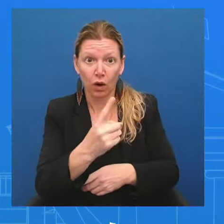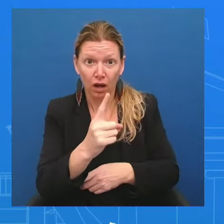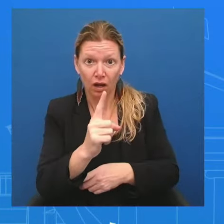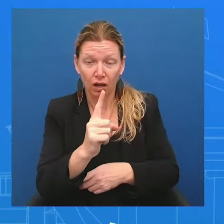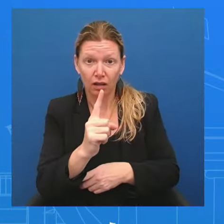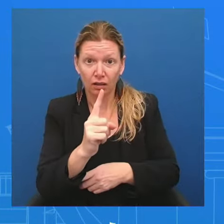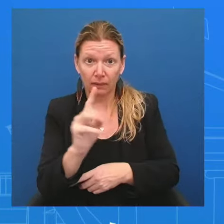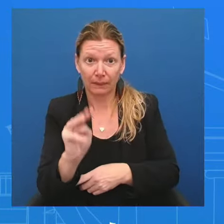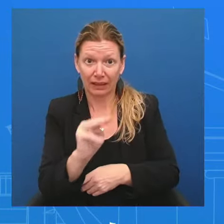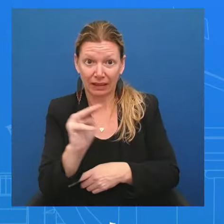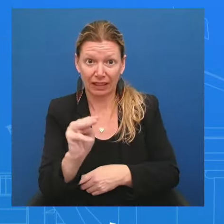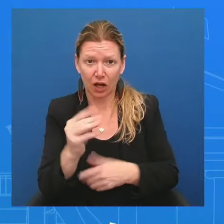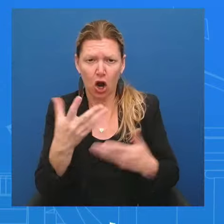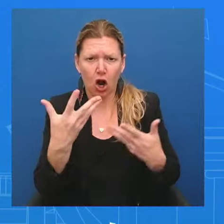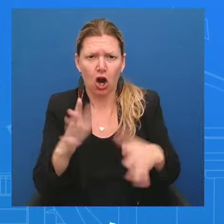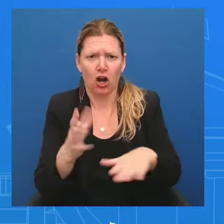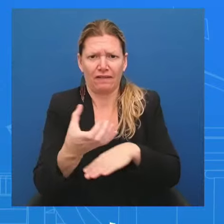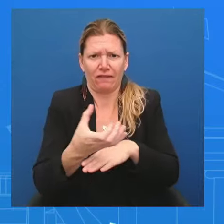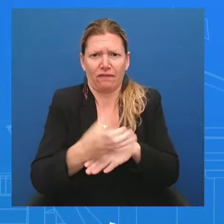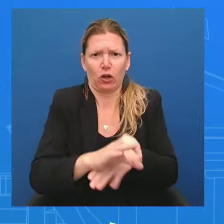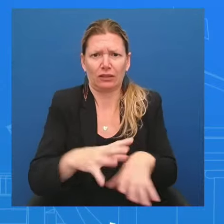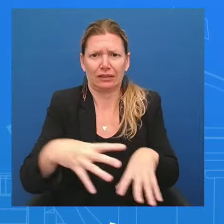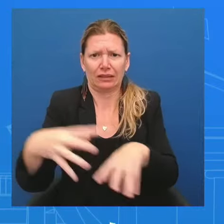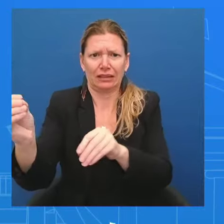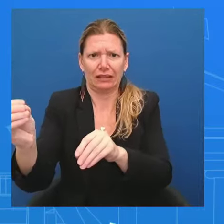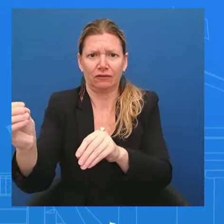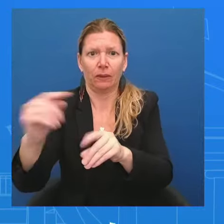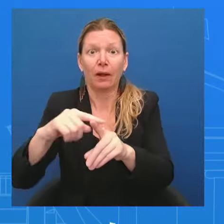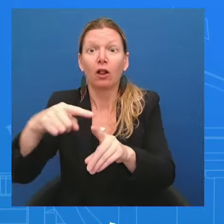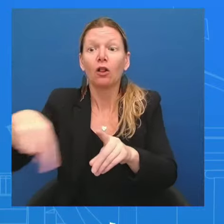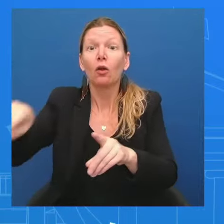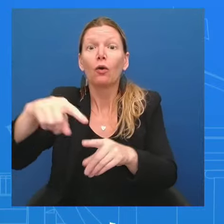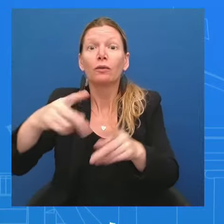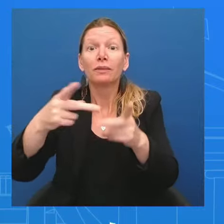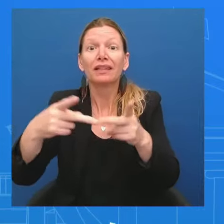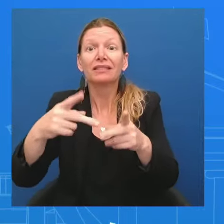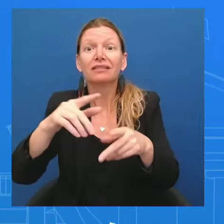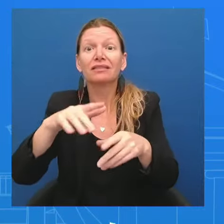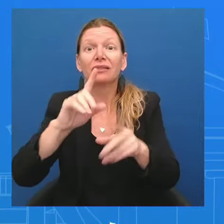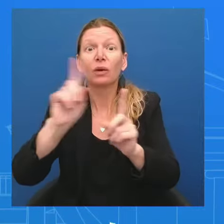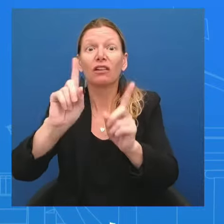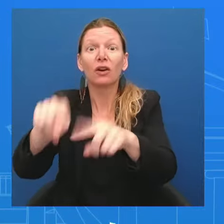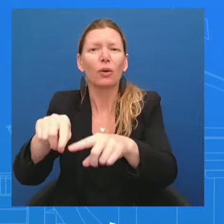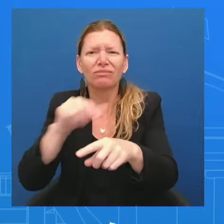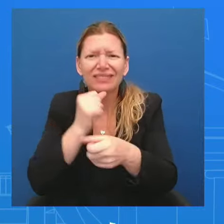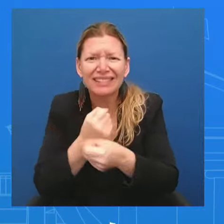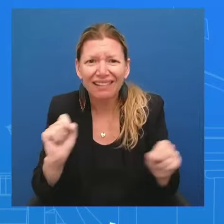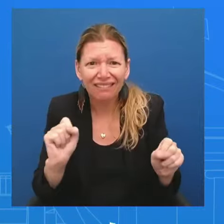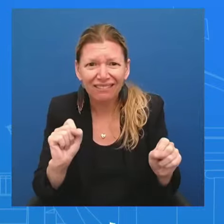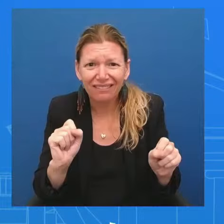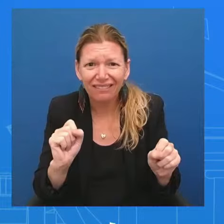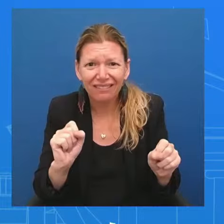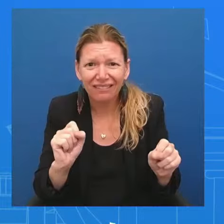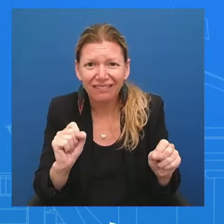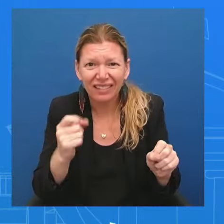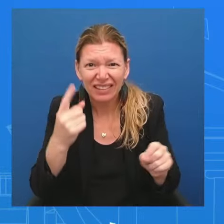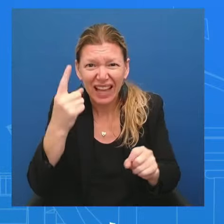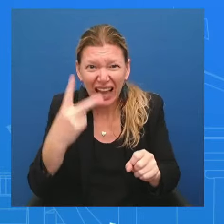that are not considered safe. You are only talking about half a million. This half a million over the next few weeks probably will be down to few thousand.